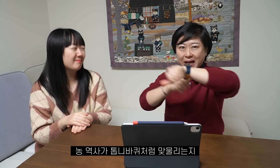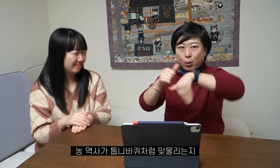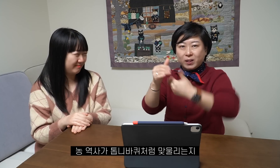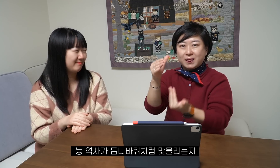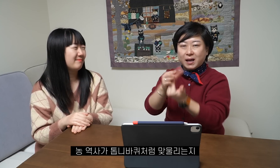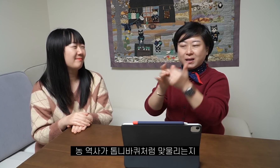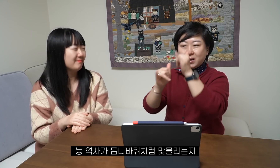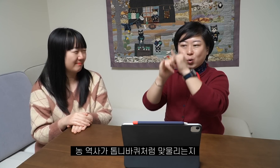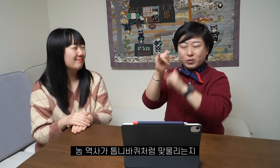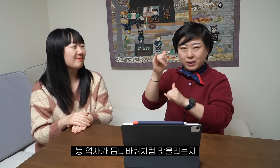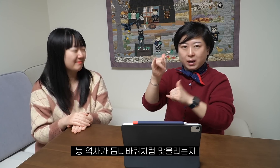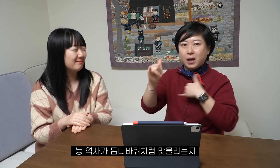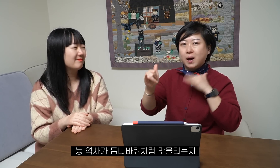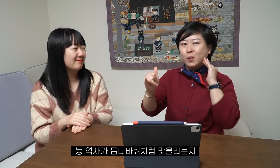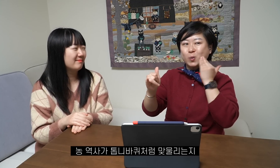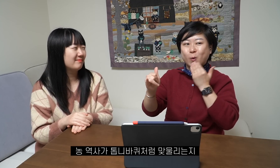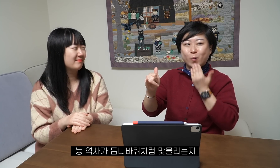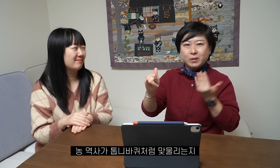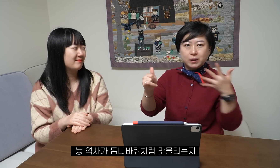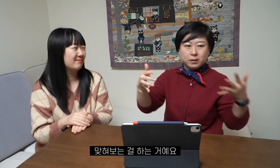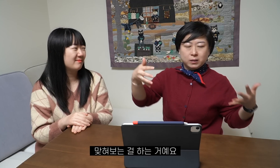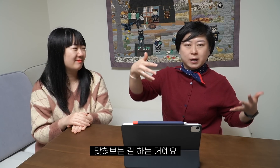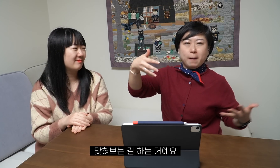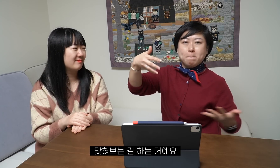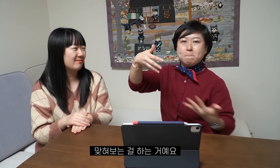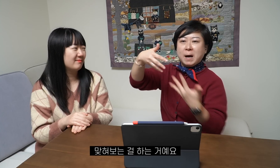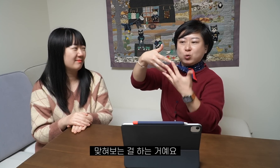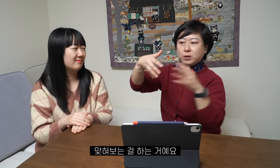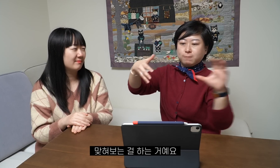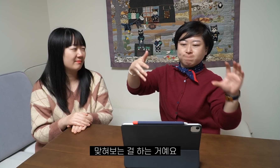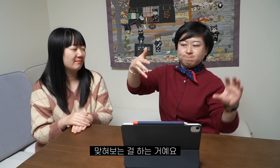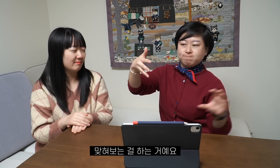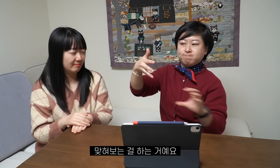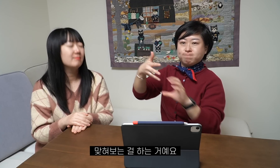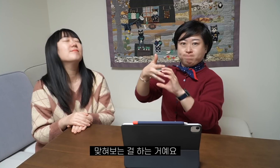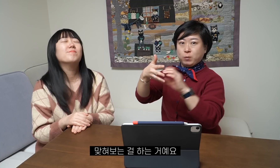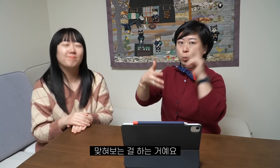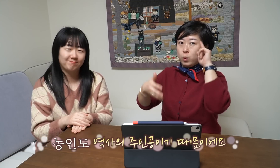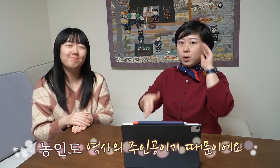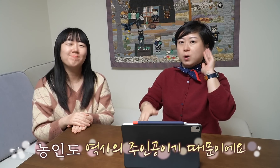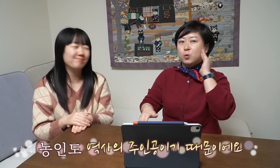and guessing whether DEAF history meshes like cogs.